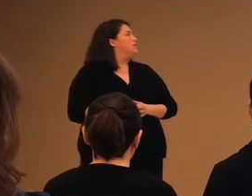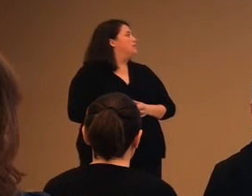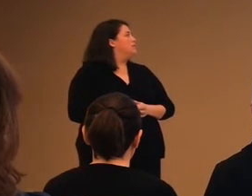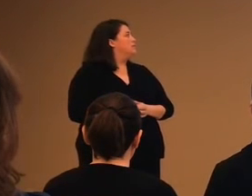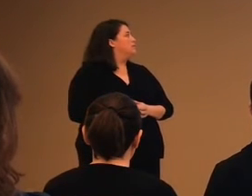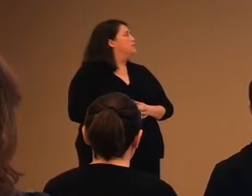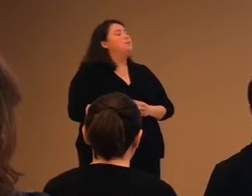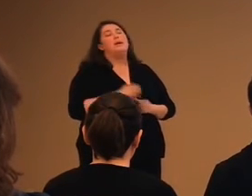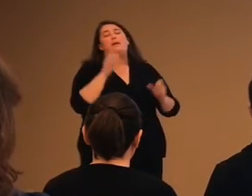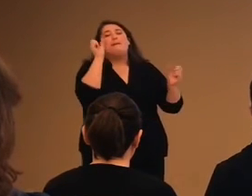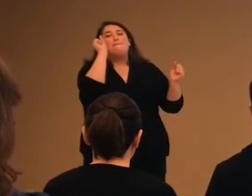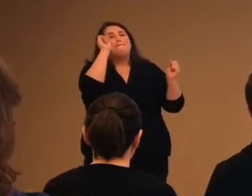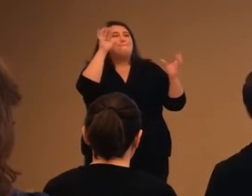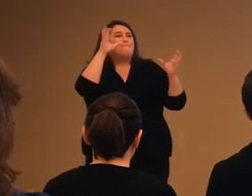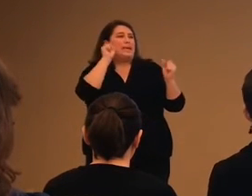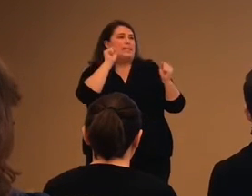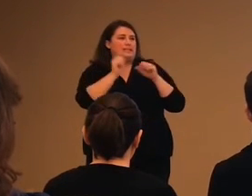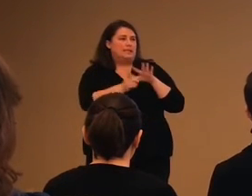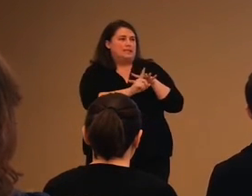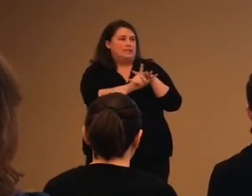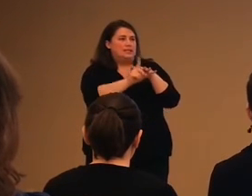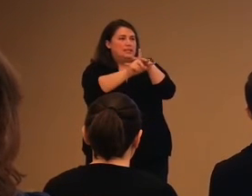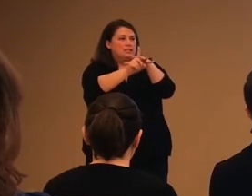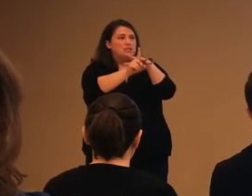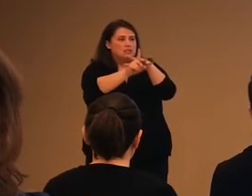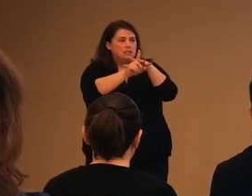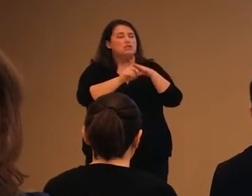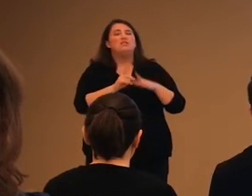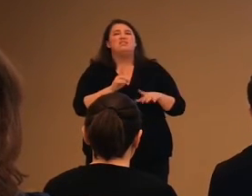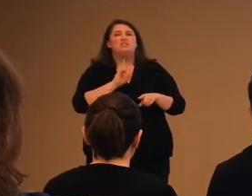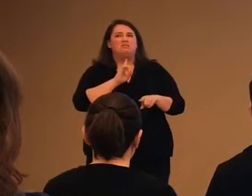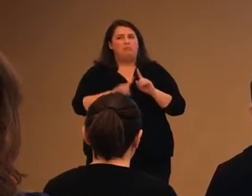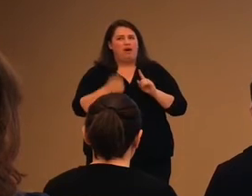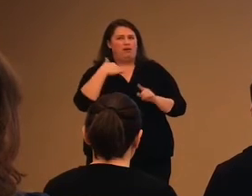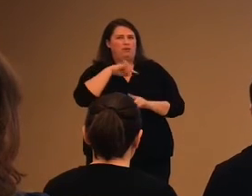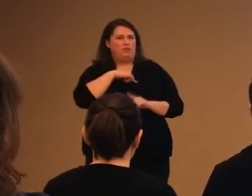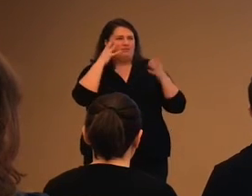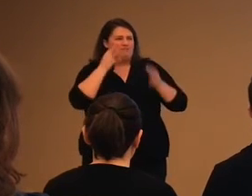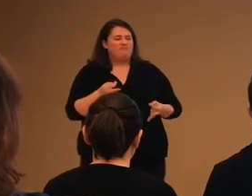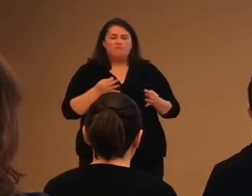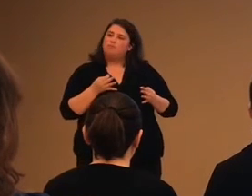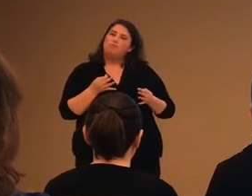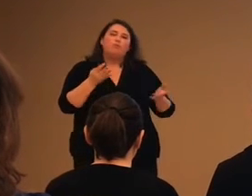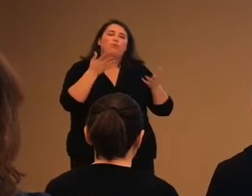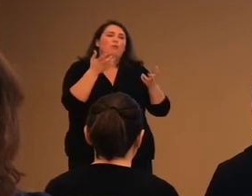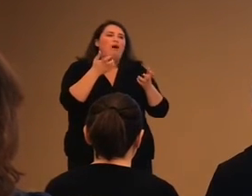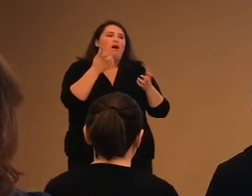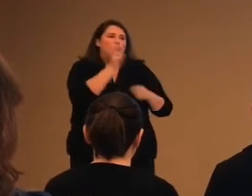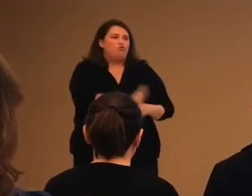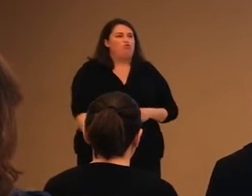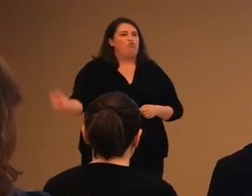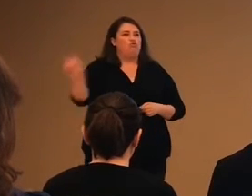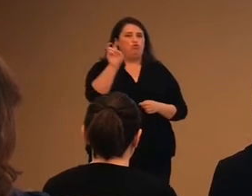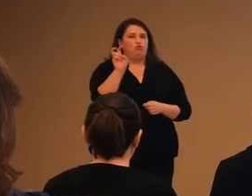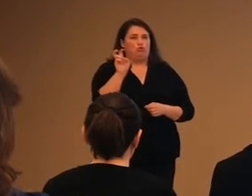Amazing attendance rate. It was really great, but we decided that we want to have tours in it for